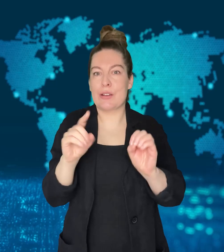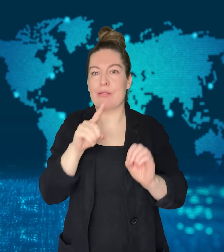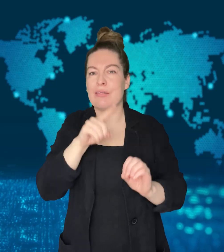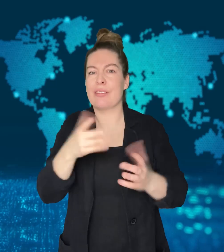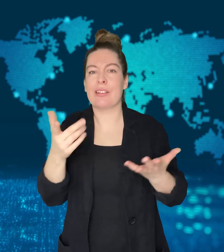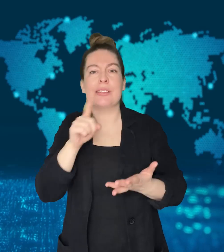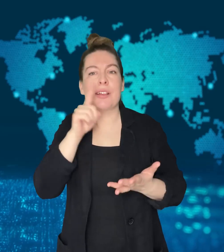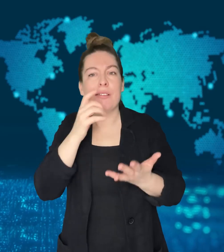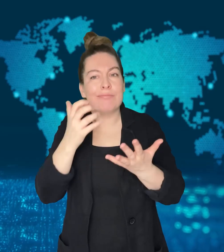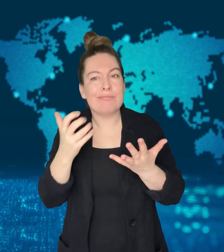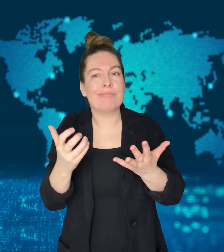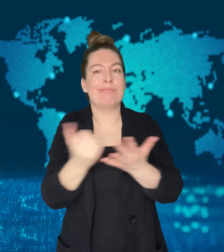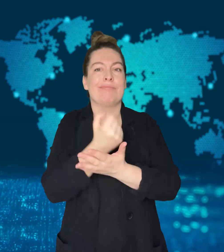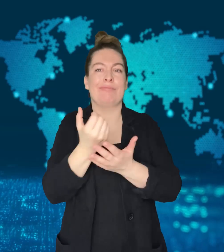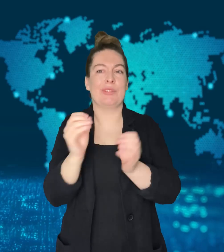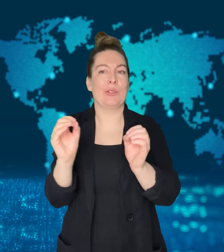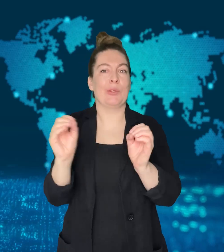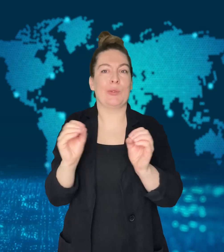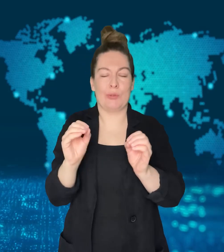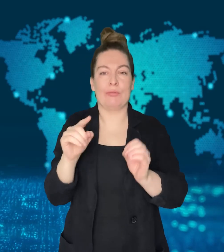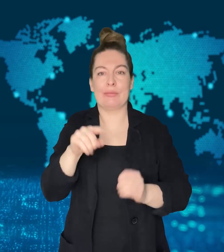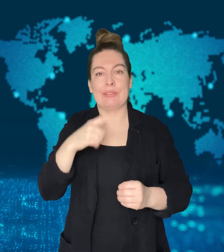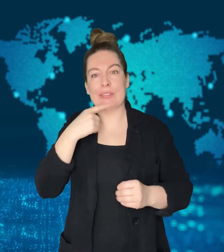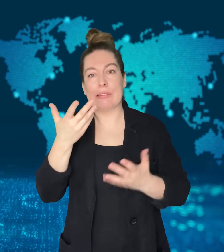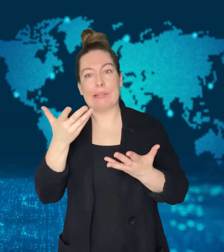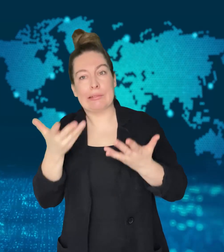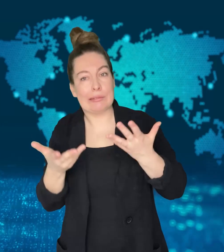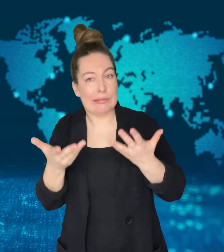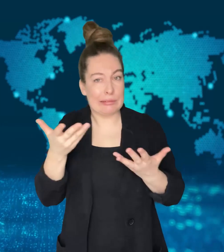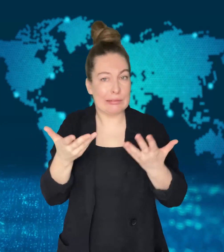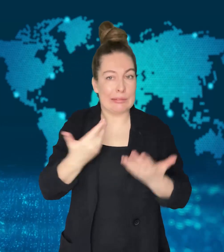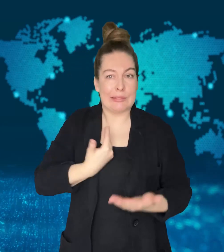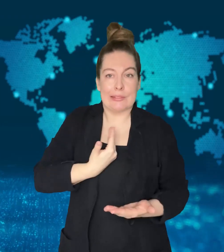at negotiations "for three years and nothing got done.Ã¢Â€Â